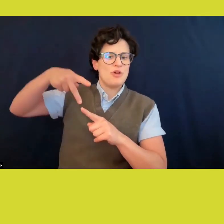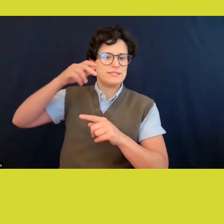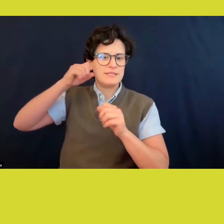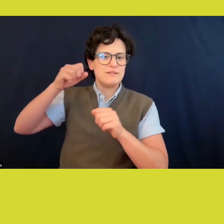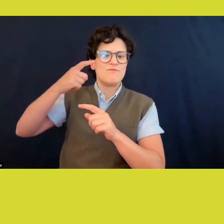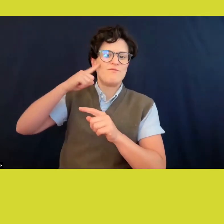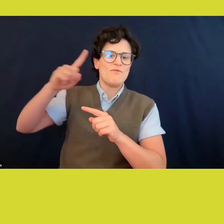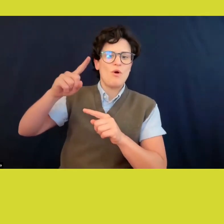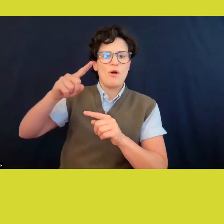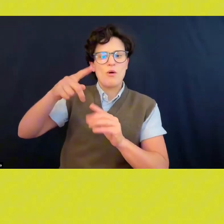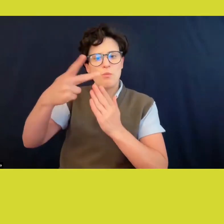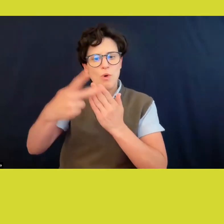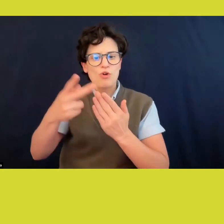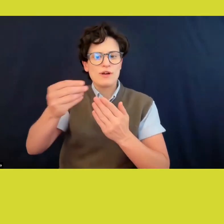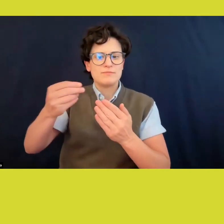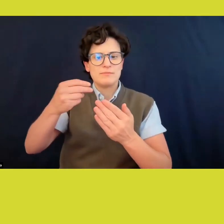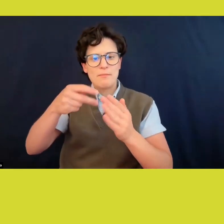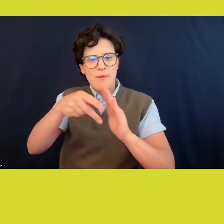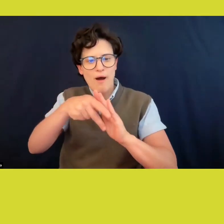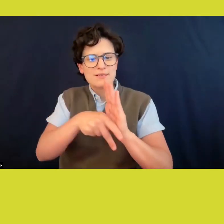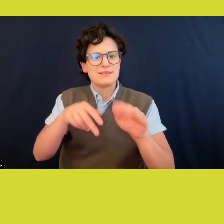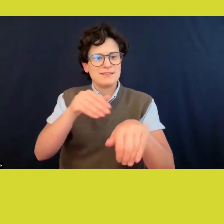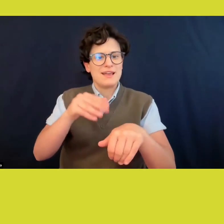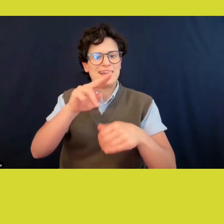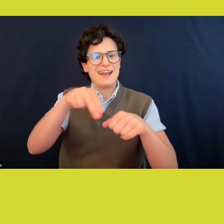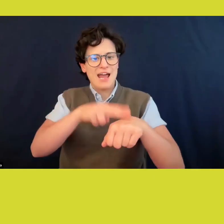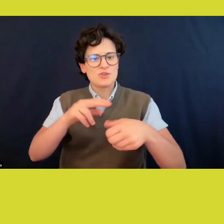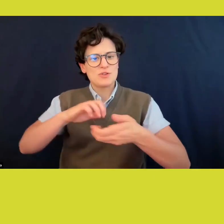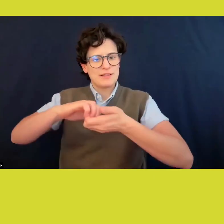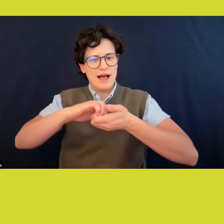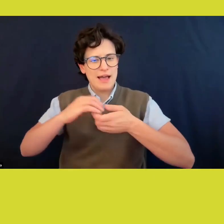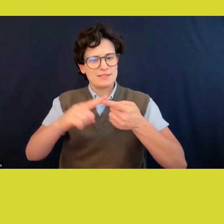homelessness-related policy. Marcy has served as